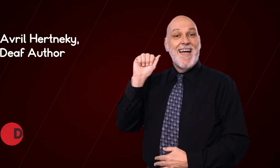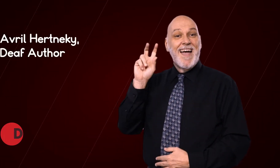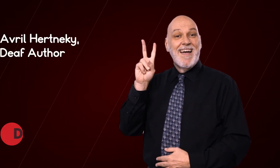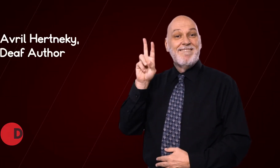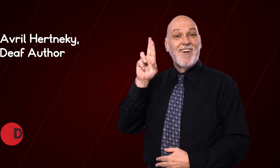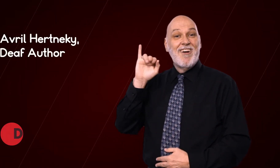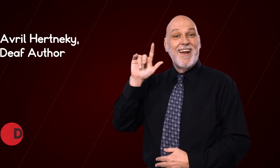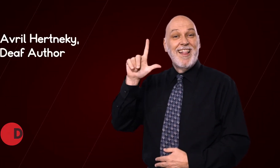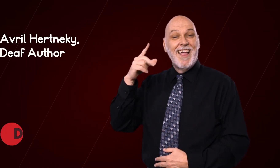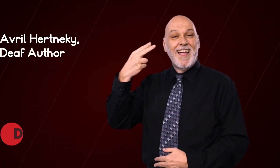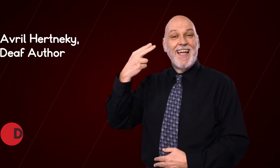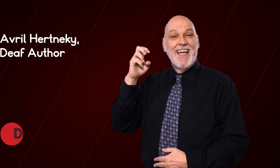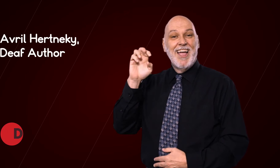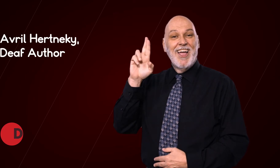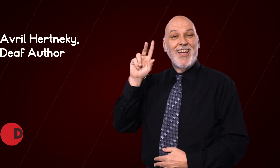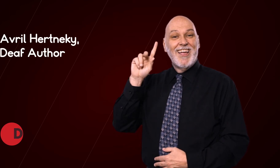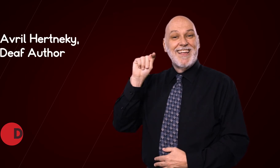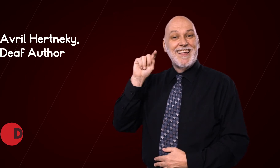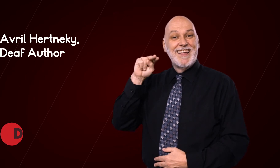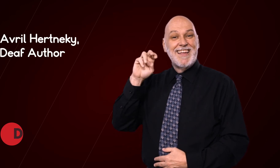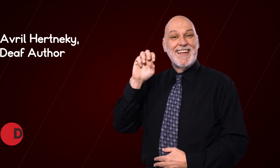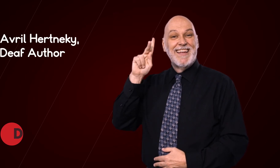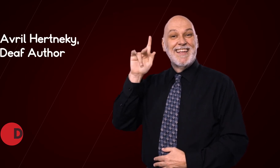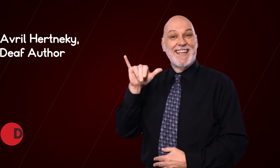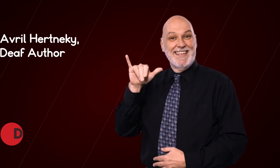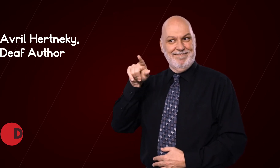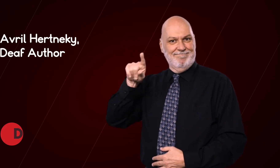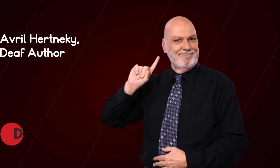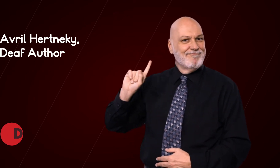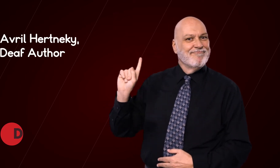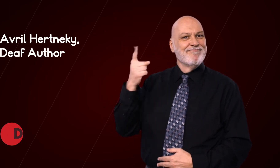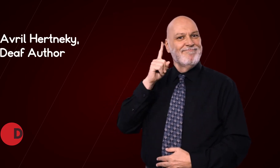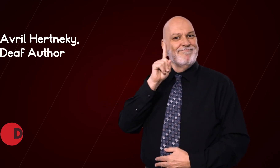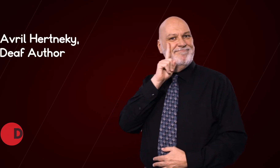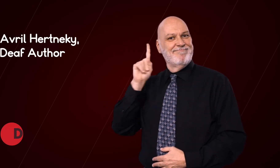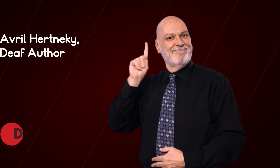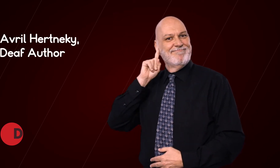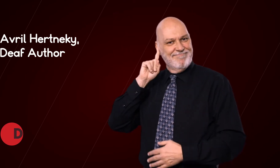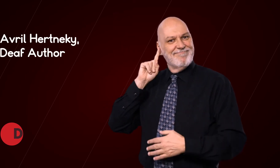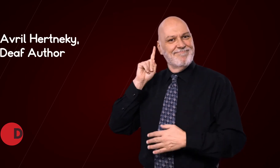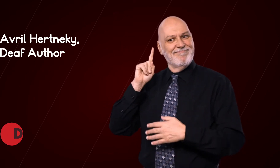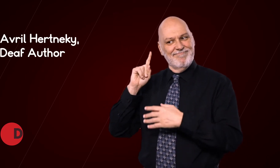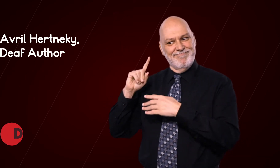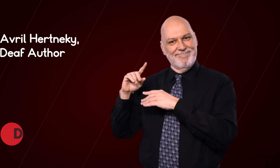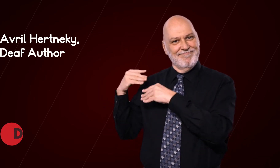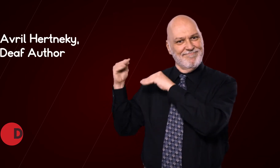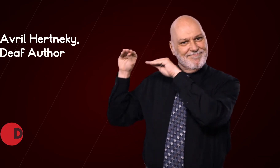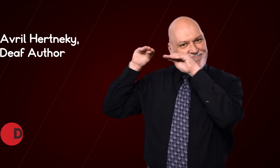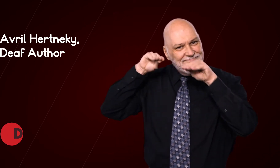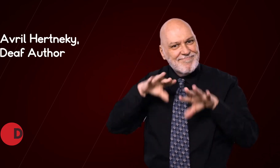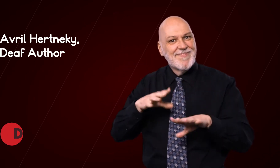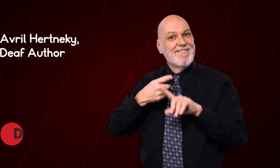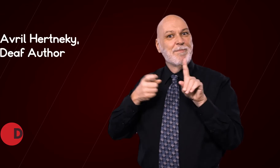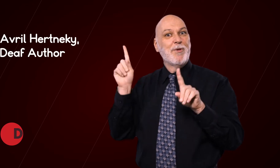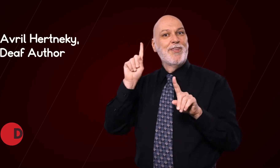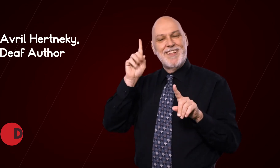[Anselmo]: Avril Hertneky is a first generation Canadian